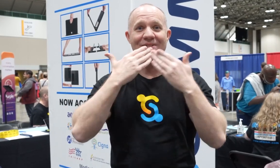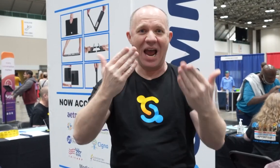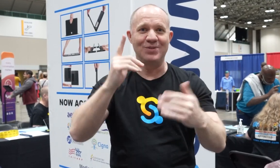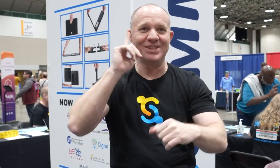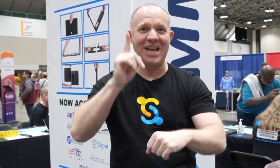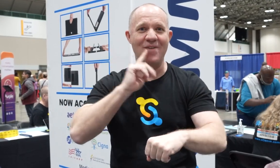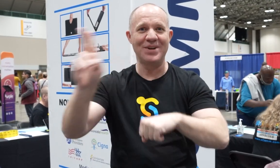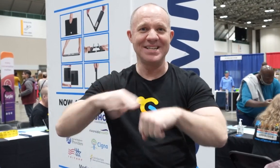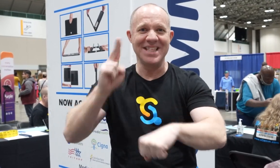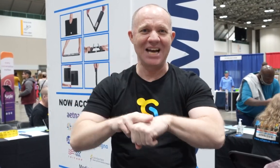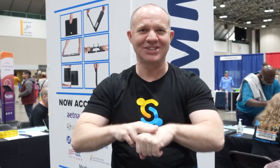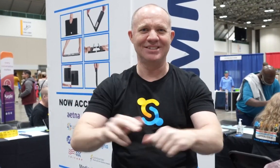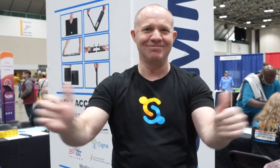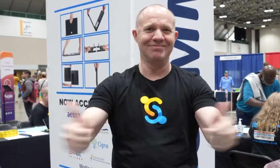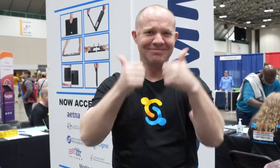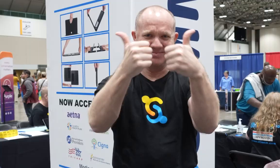Thank you to DeafNation!